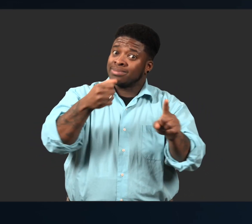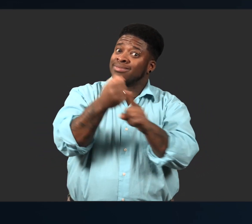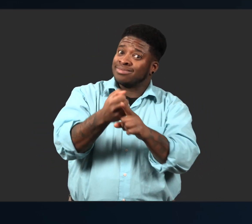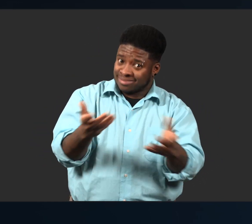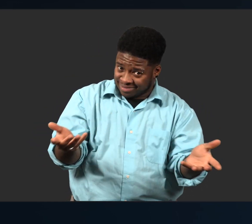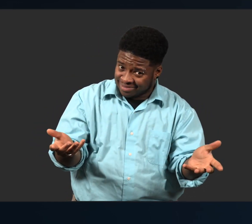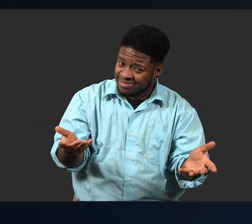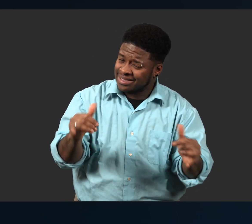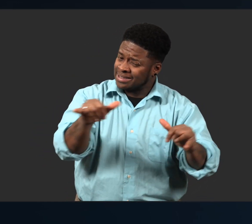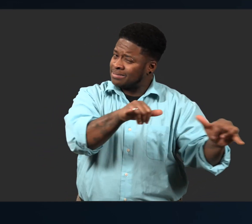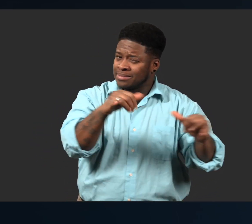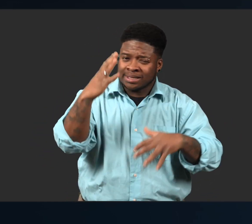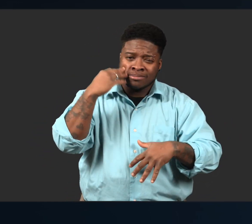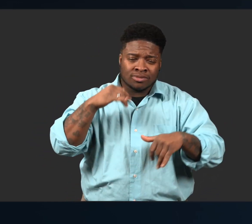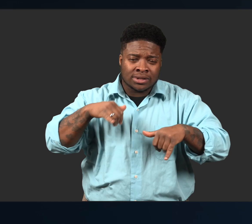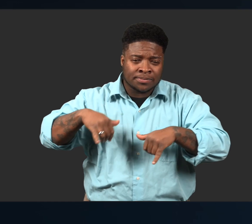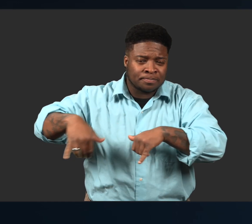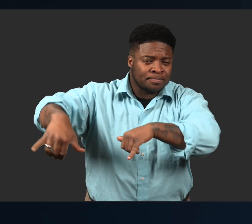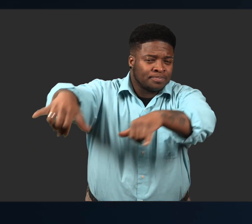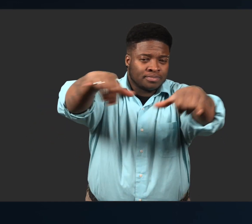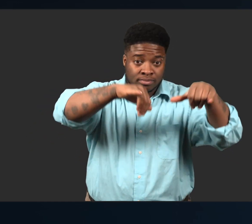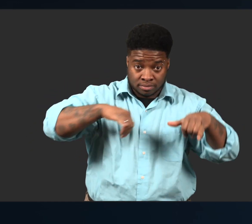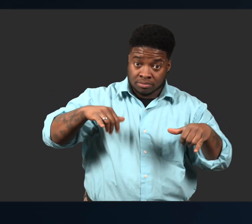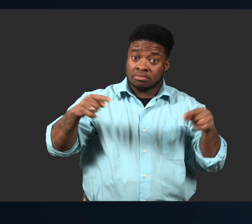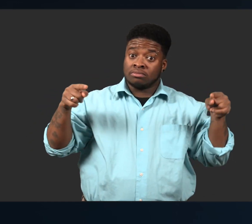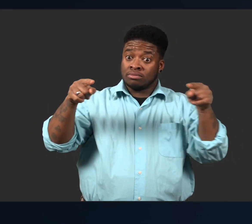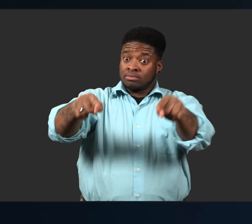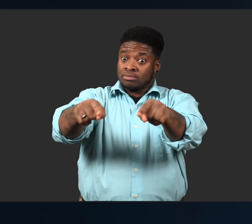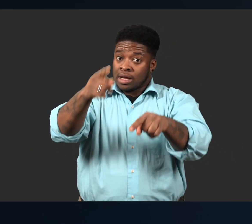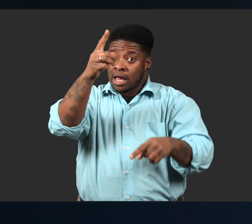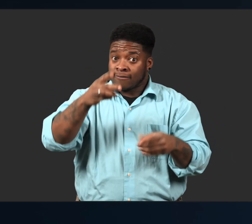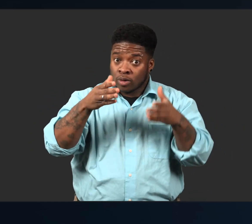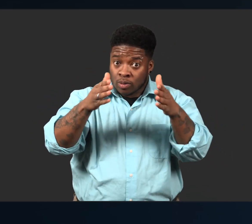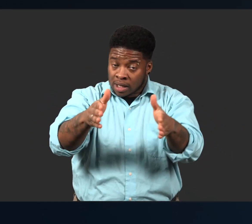The point is, we've all had the same experience of addiction.